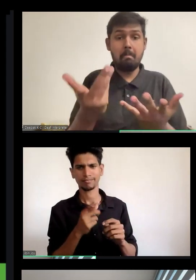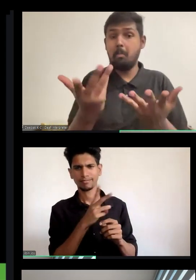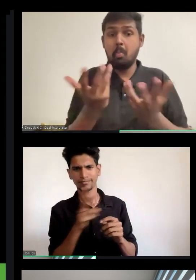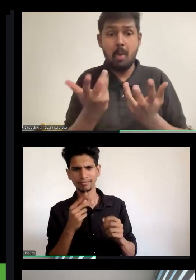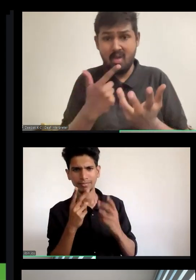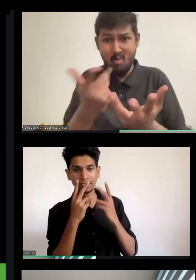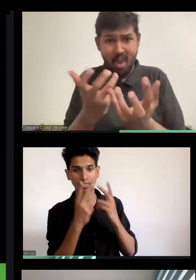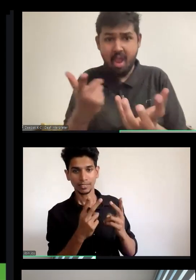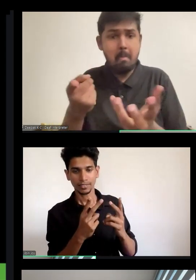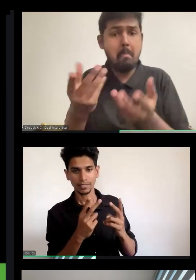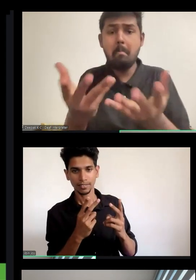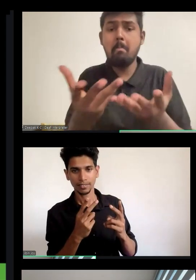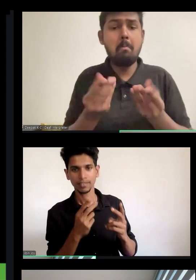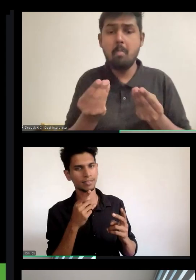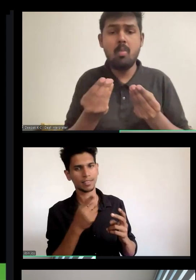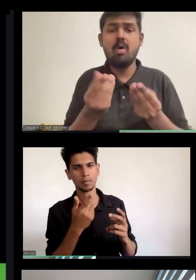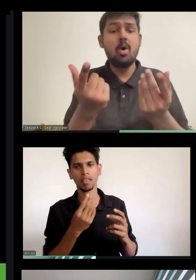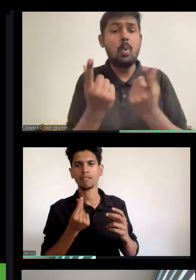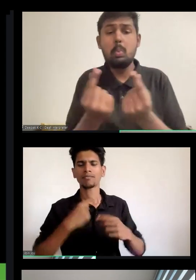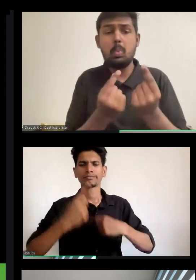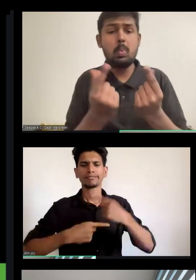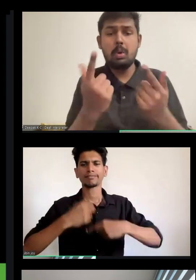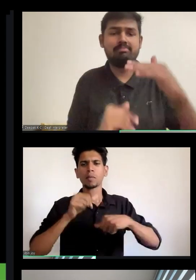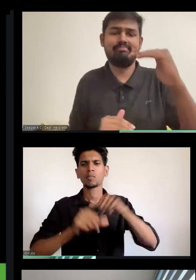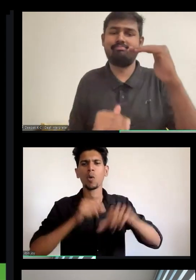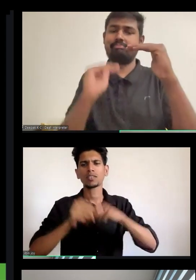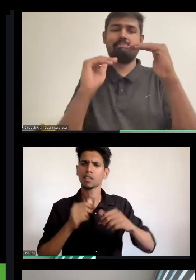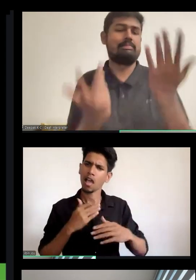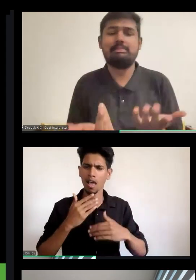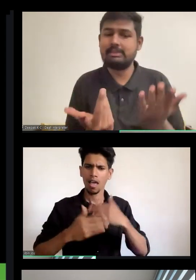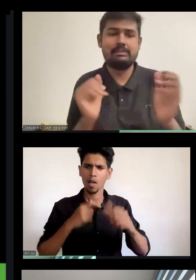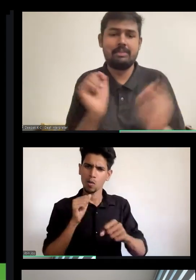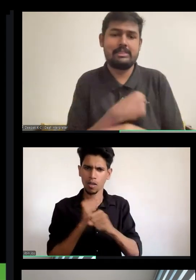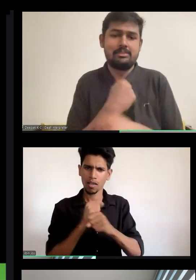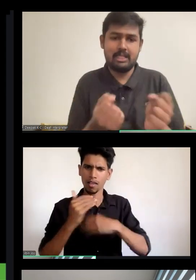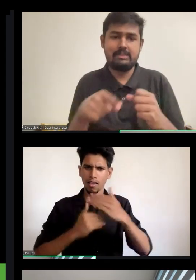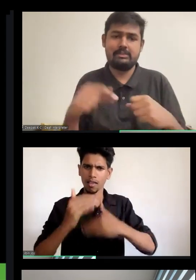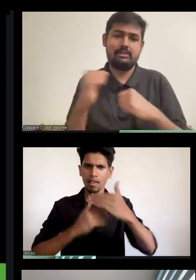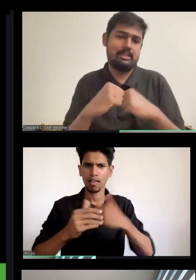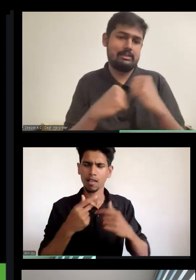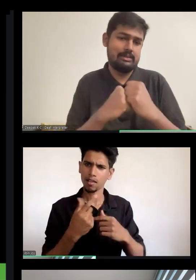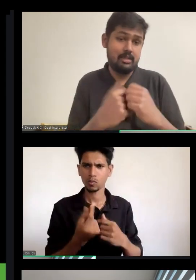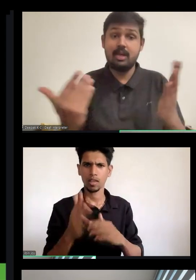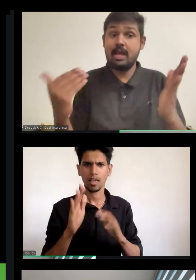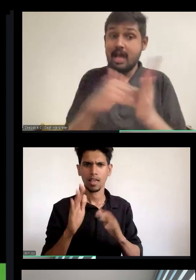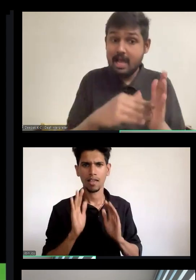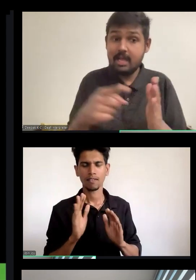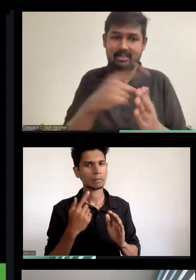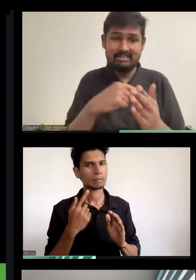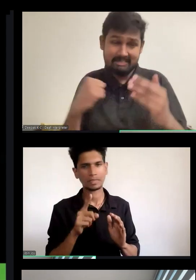Spinning faster and faster, but you don't get anywhere. Constantly new content is produced. Constantly you keep doing remediation.